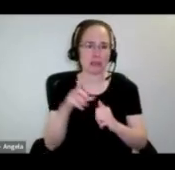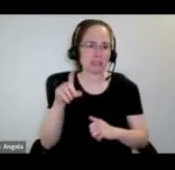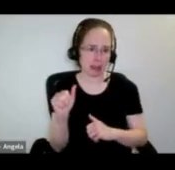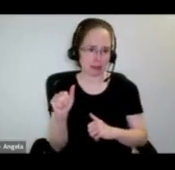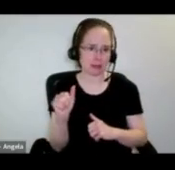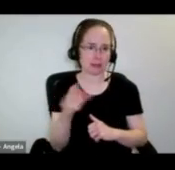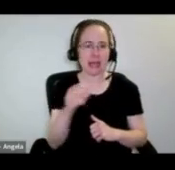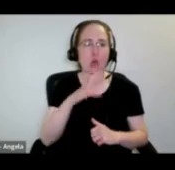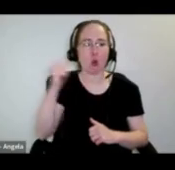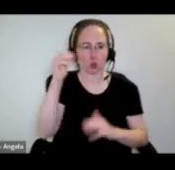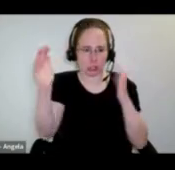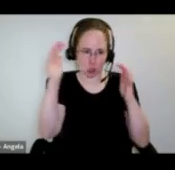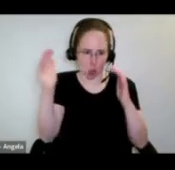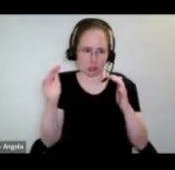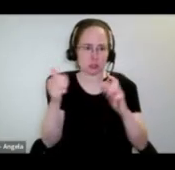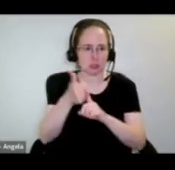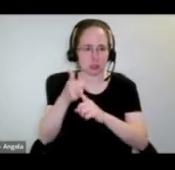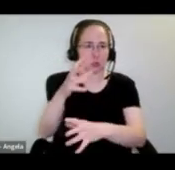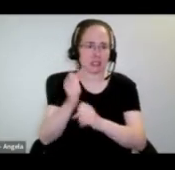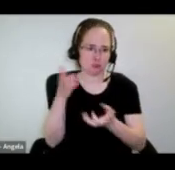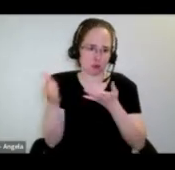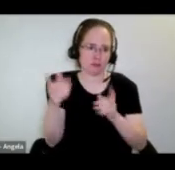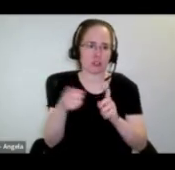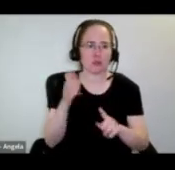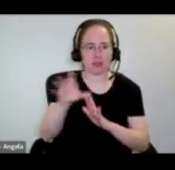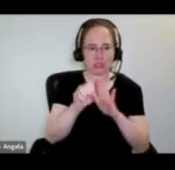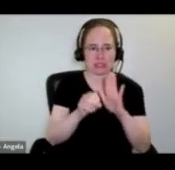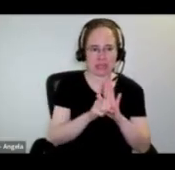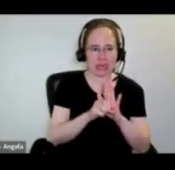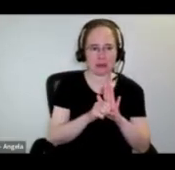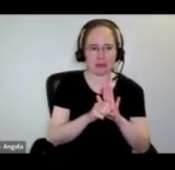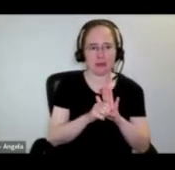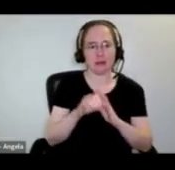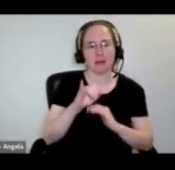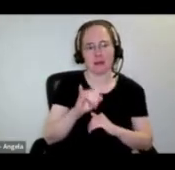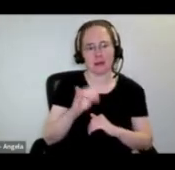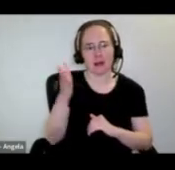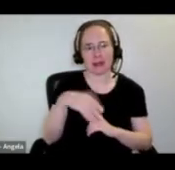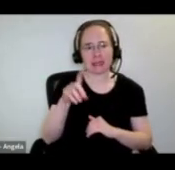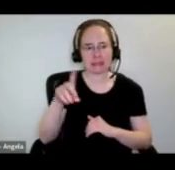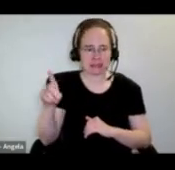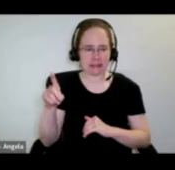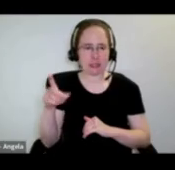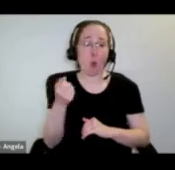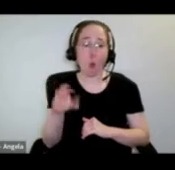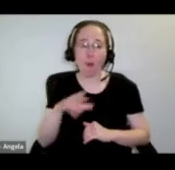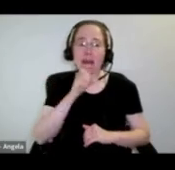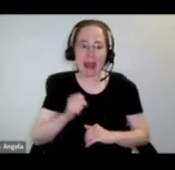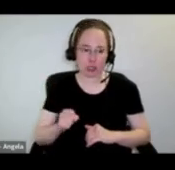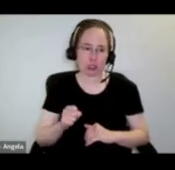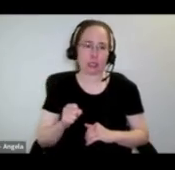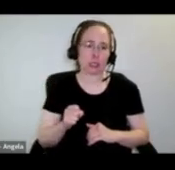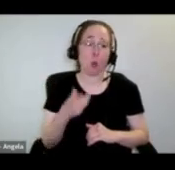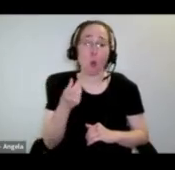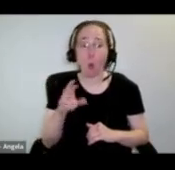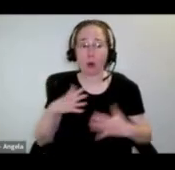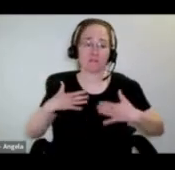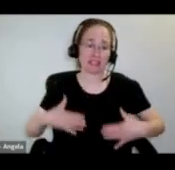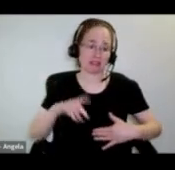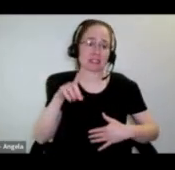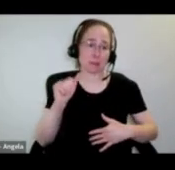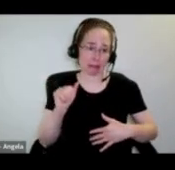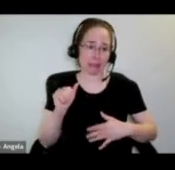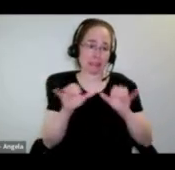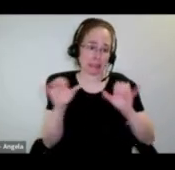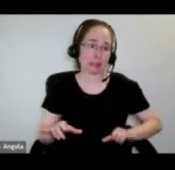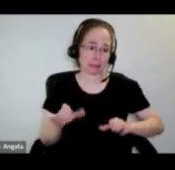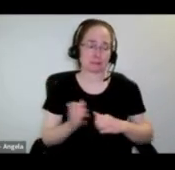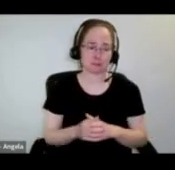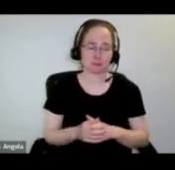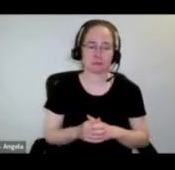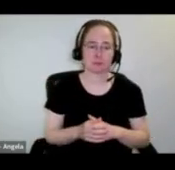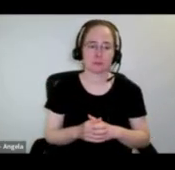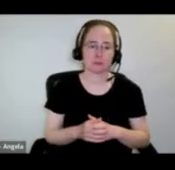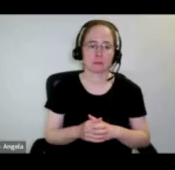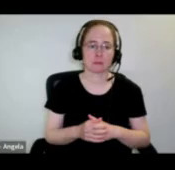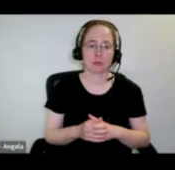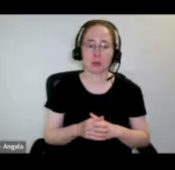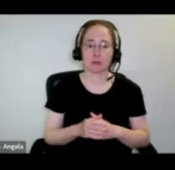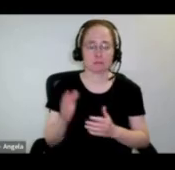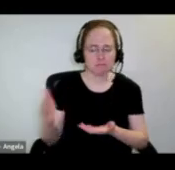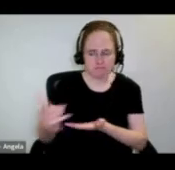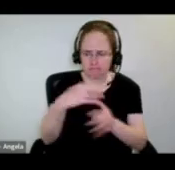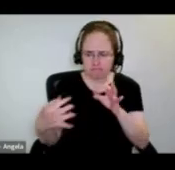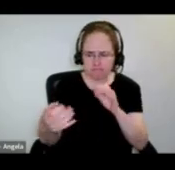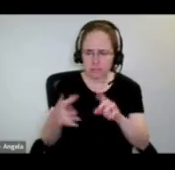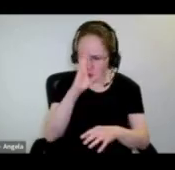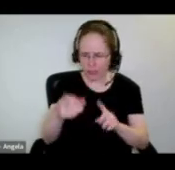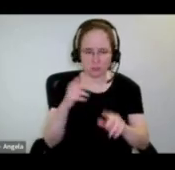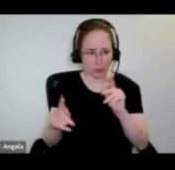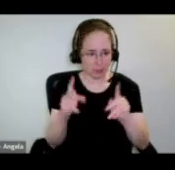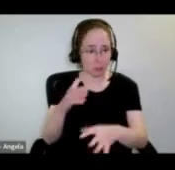Rosa Plasencia: To gather this, interviews are completed with people who have disabilities and older adults who receive their services from their state intellectual and developmental disabilities, or aging, or physical disabilities systems.